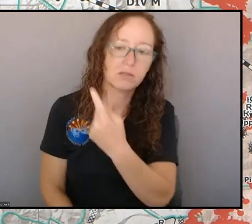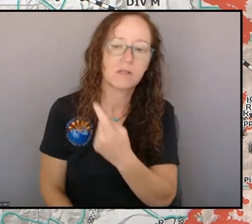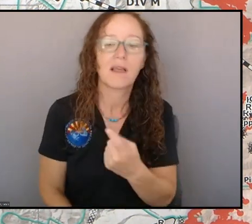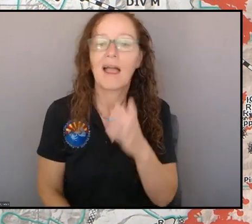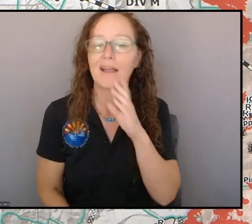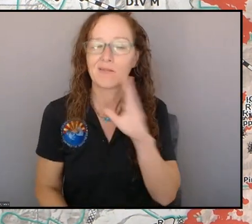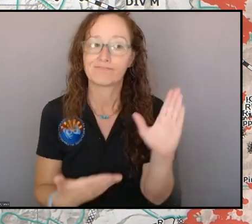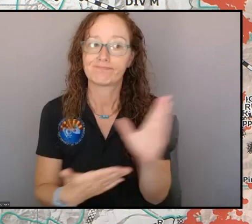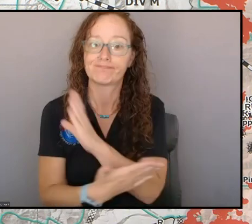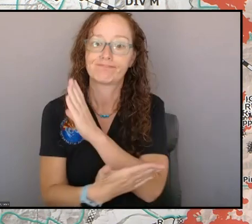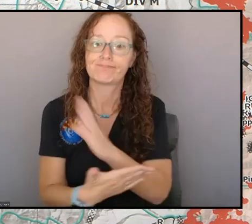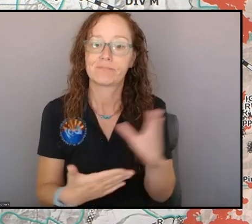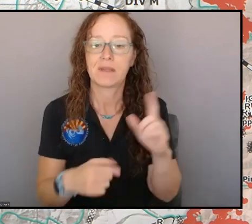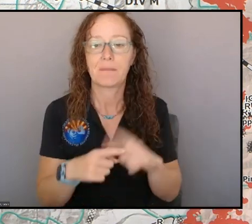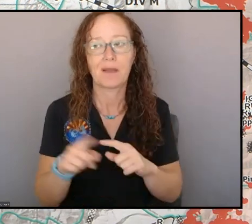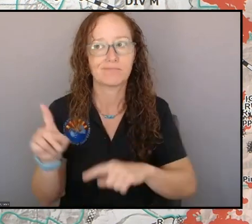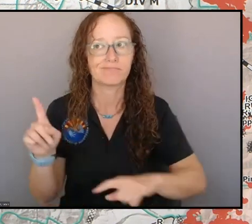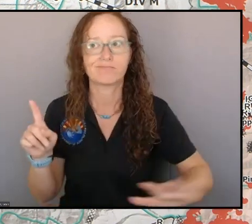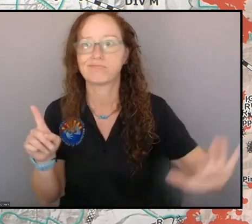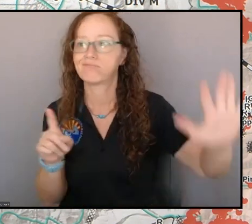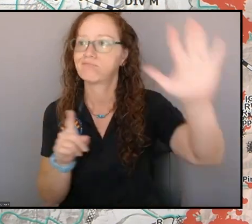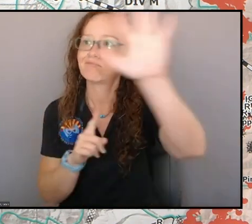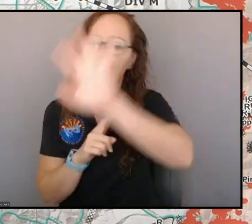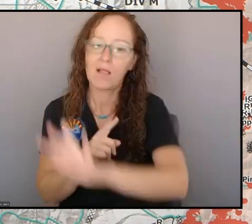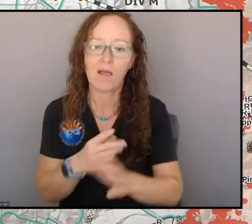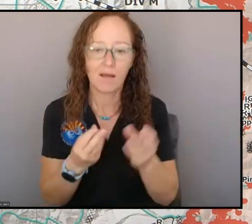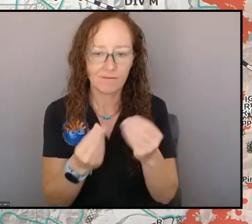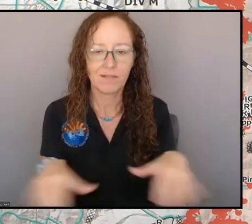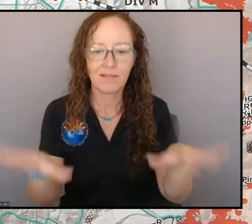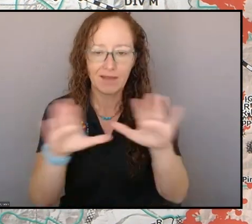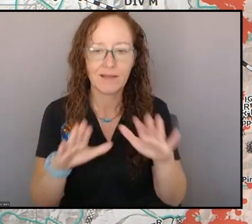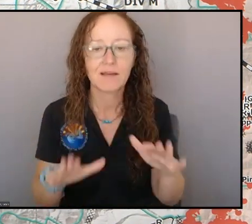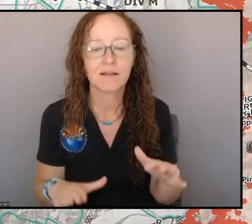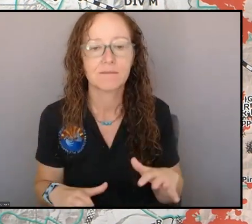elevations looking closer to 30-35 mile an hour gusts.